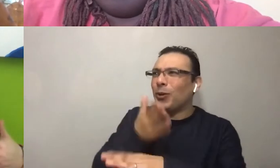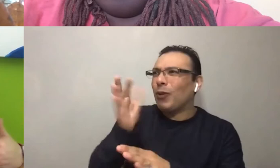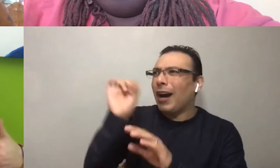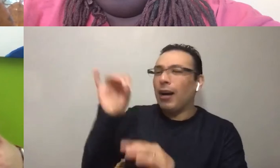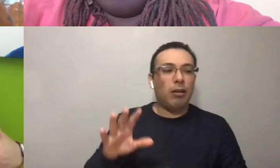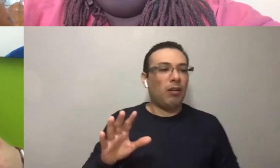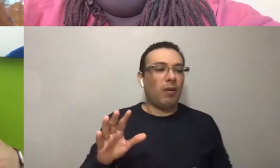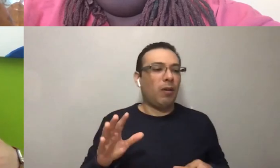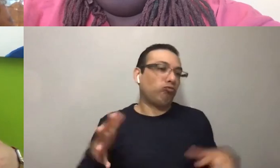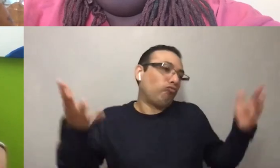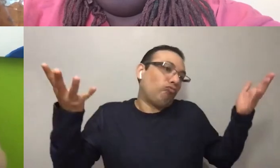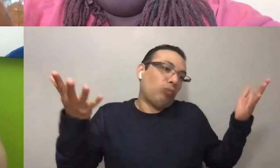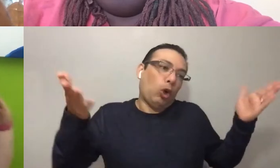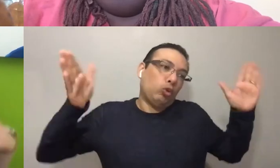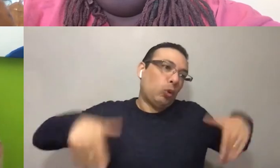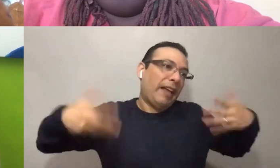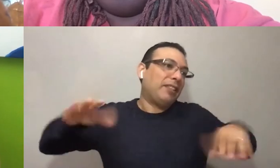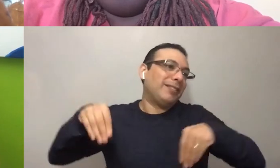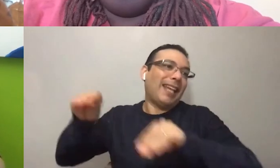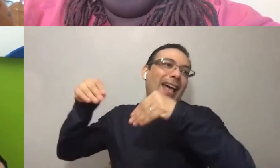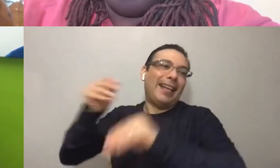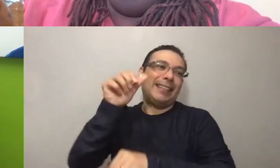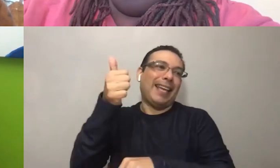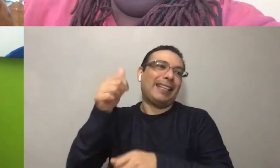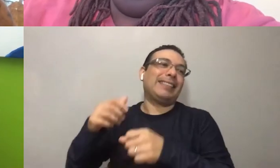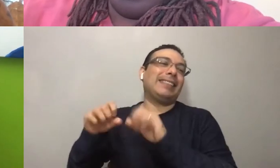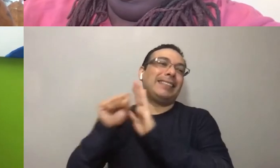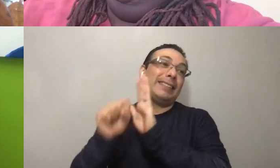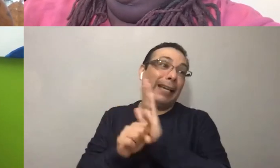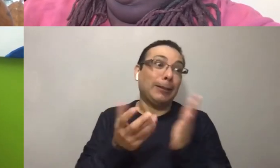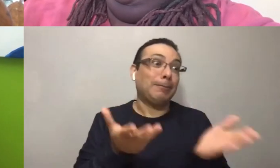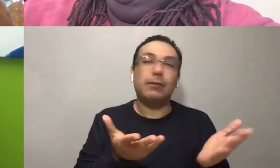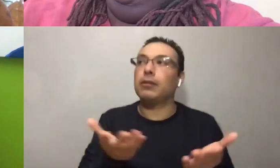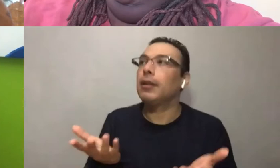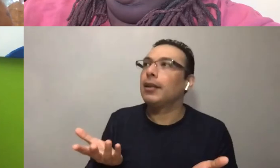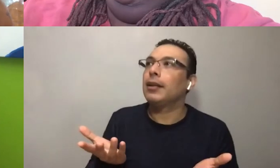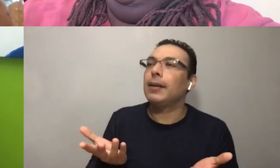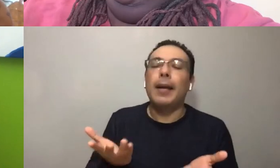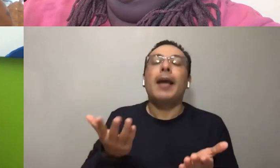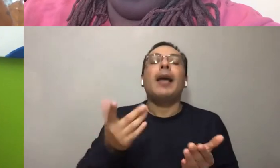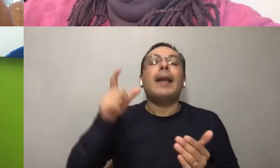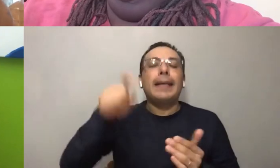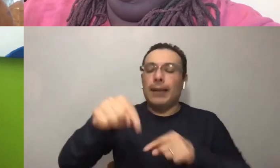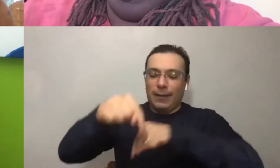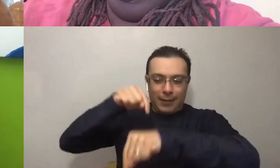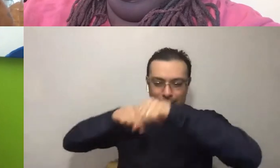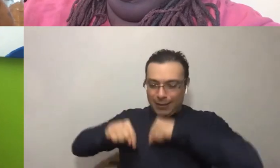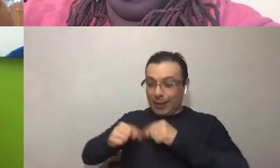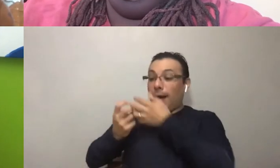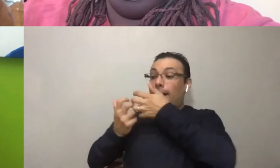We have to stop designing something and then figuring out how to make it accessible after we made what we want. We do that all the time.